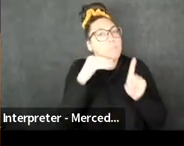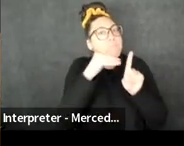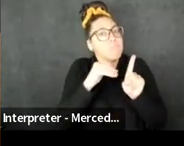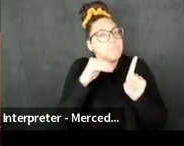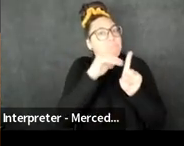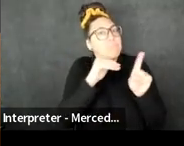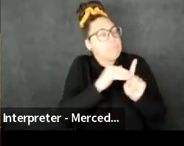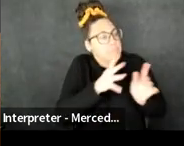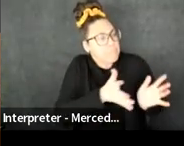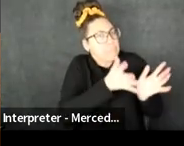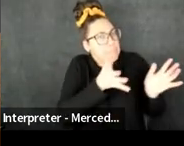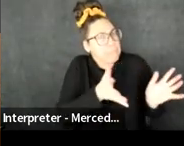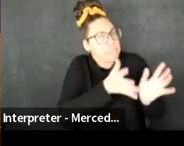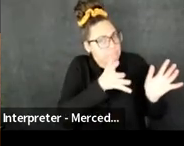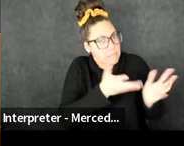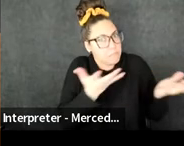the services were available to me and I was getting turned down.